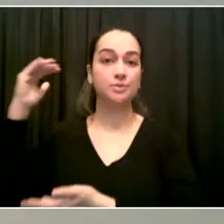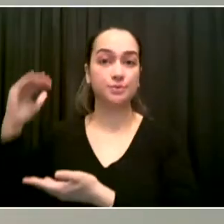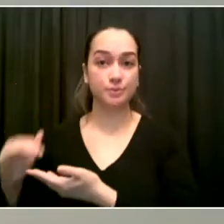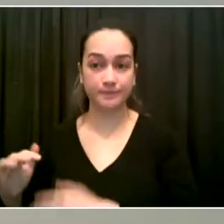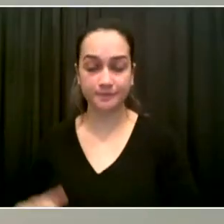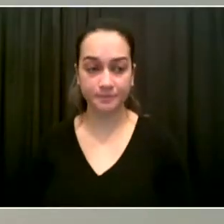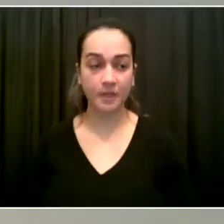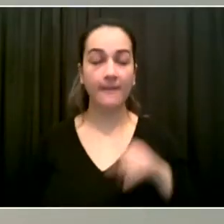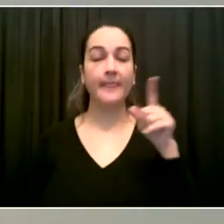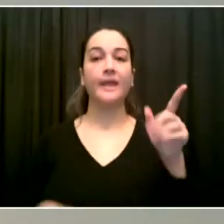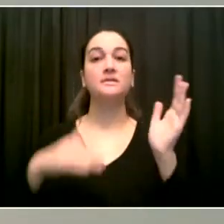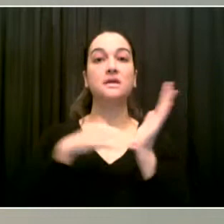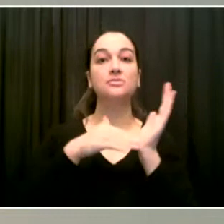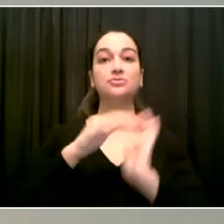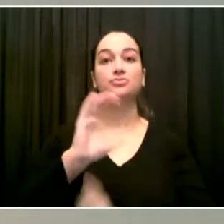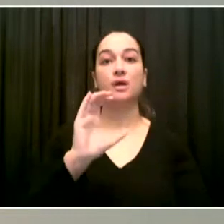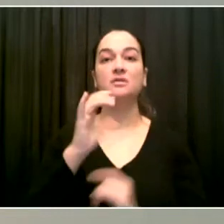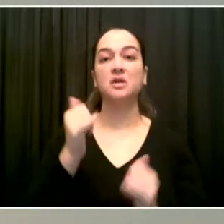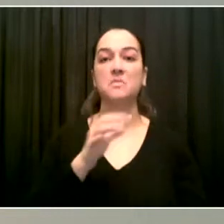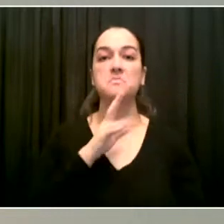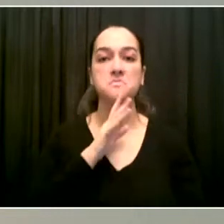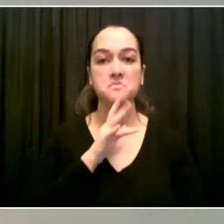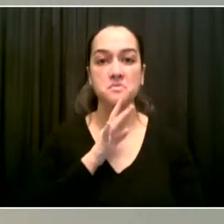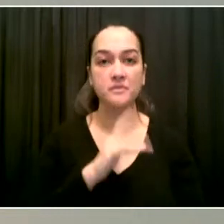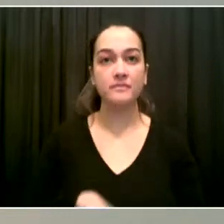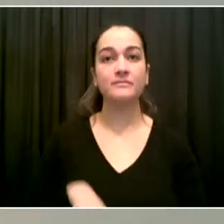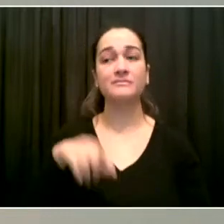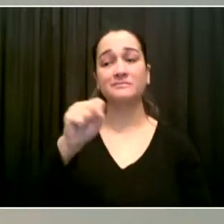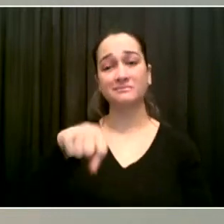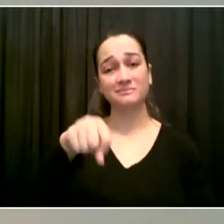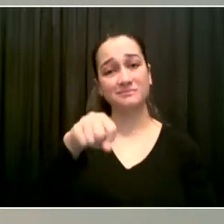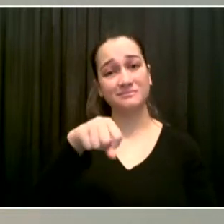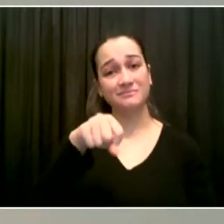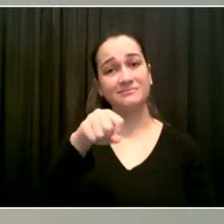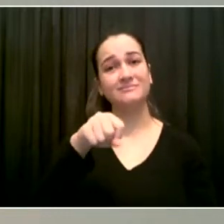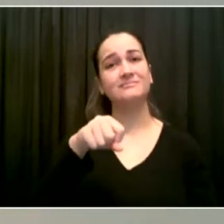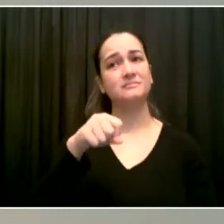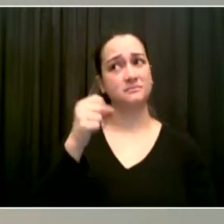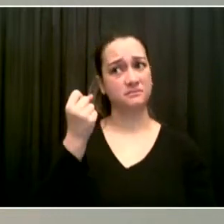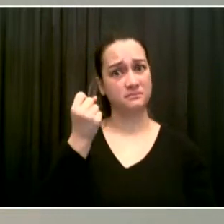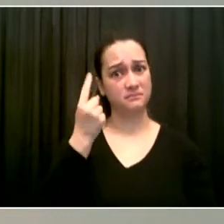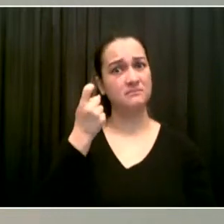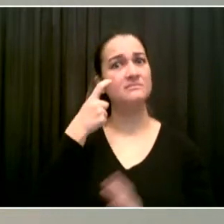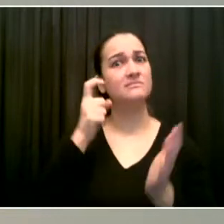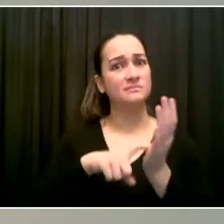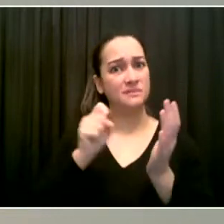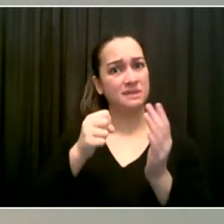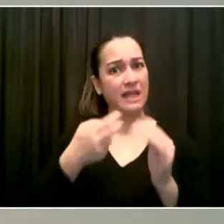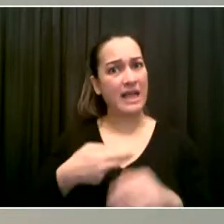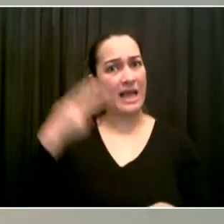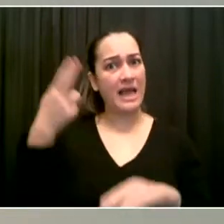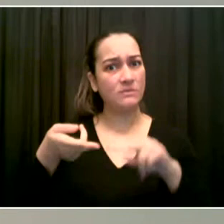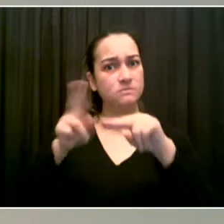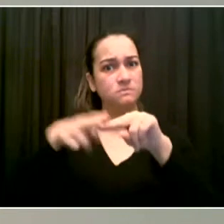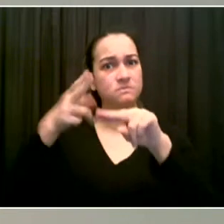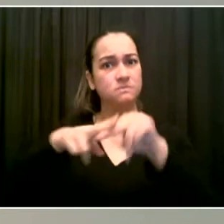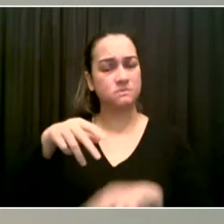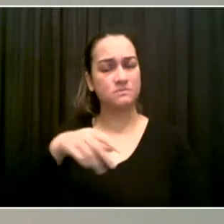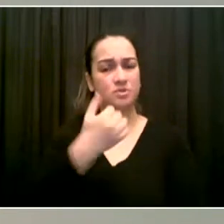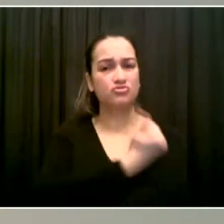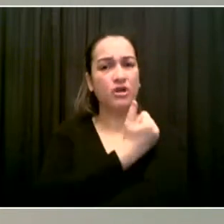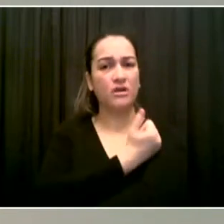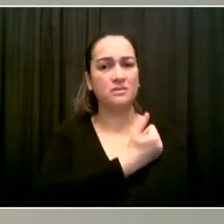ABOUT THIS?